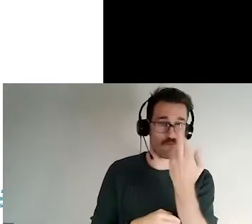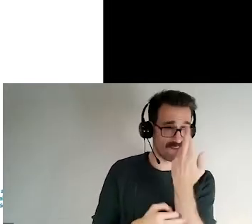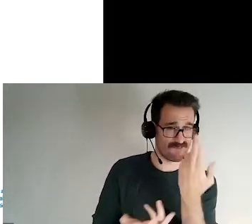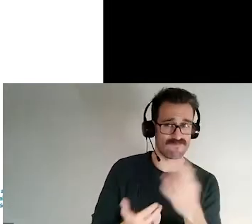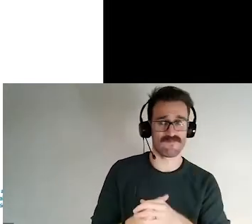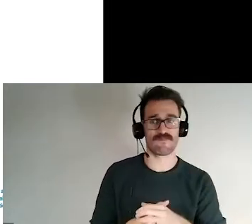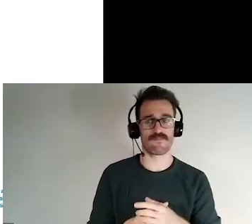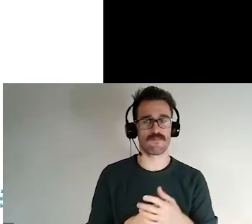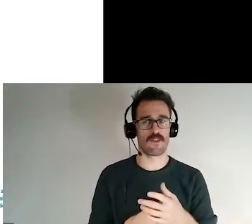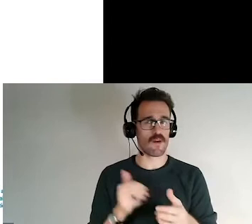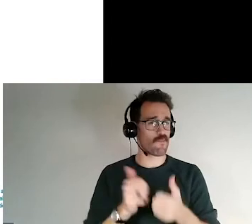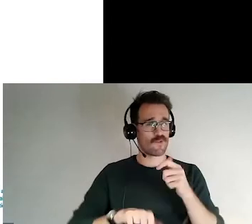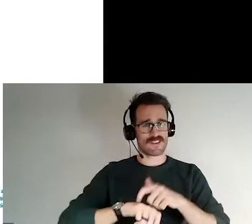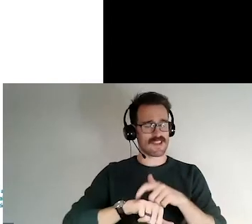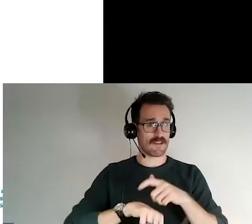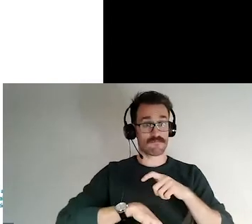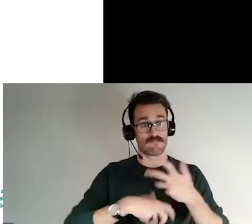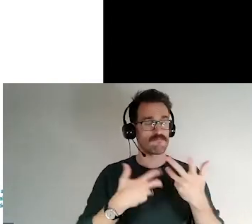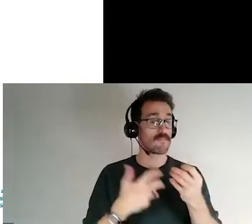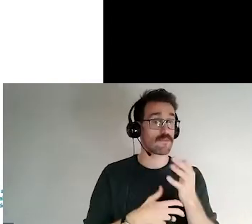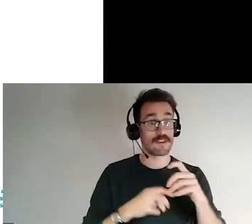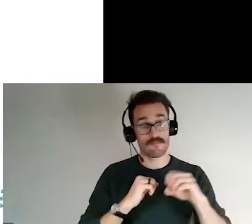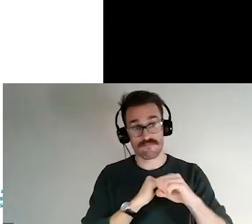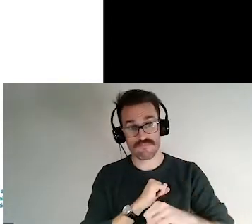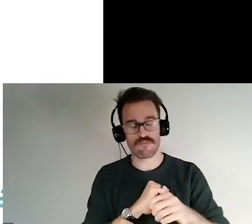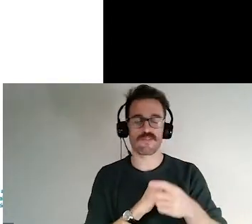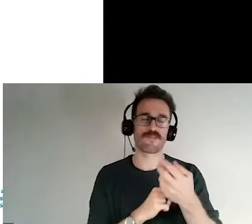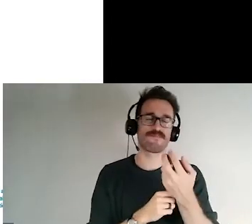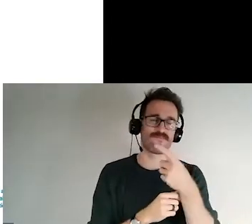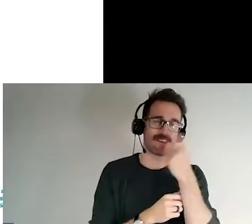examples, and right now what we're doing is we're putting this all online and hope to have